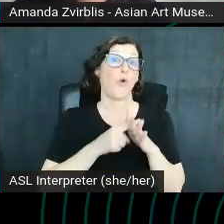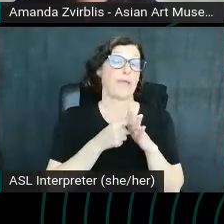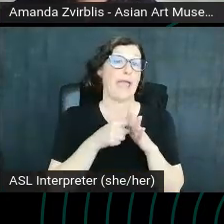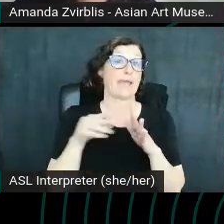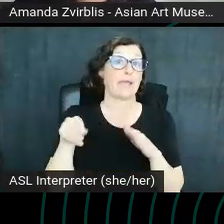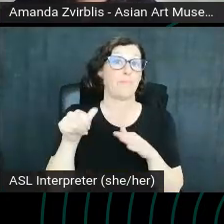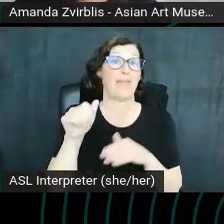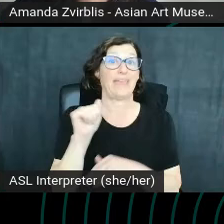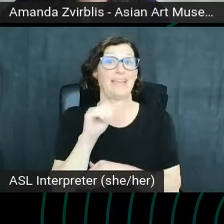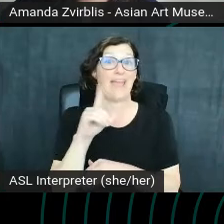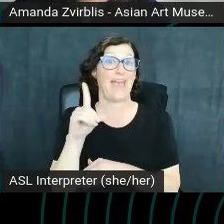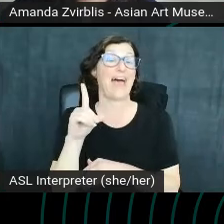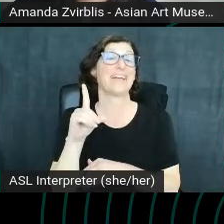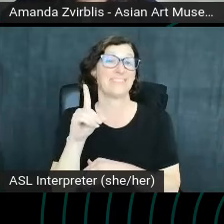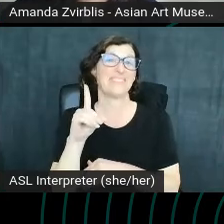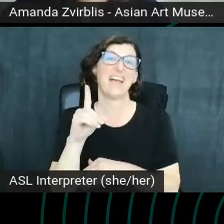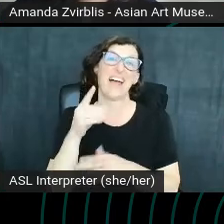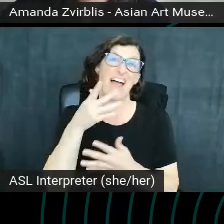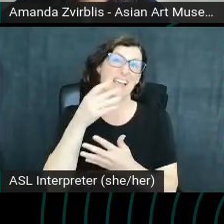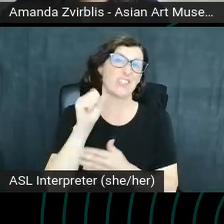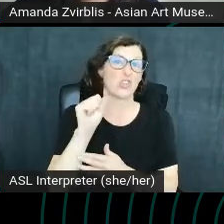Facebook, Instagram, and YouTube.